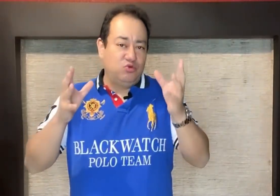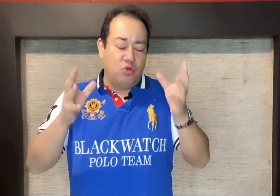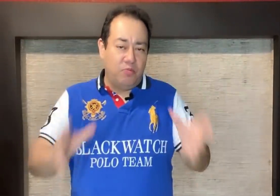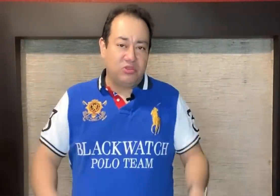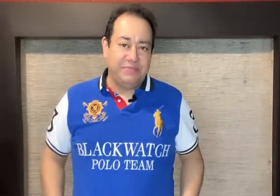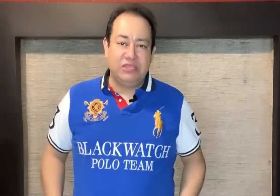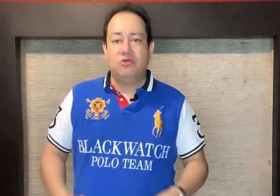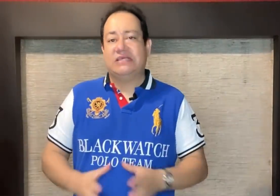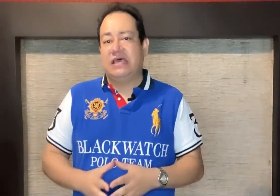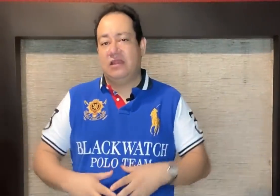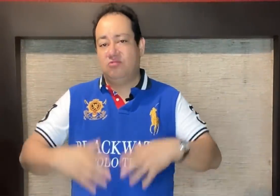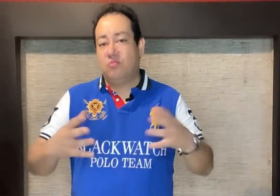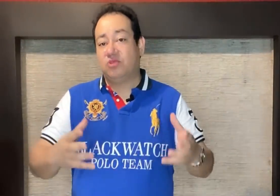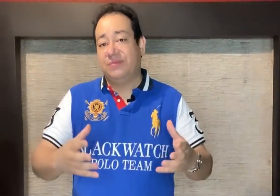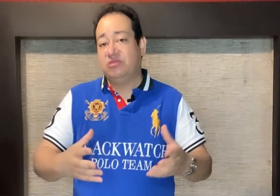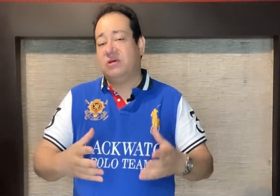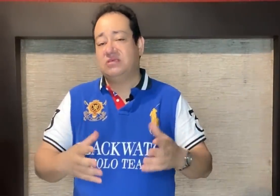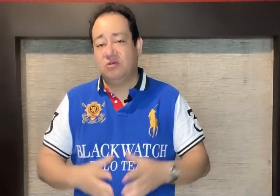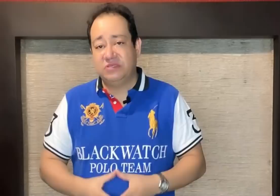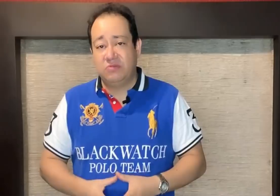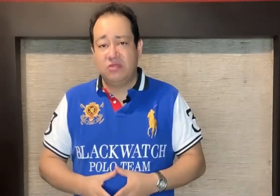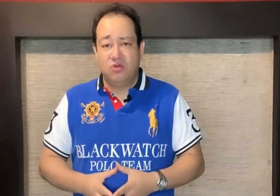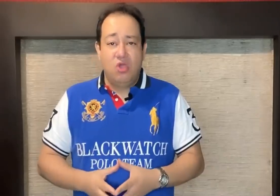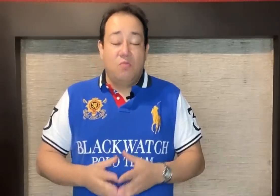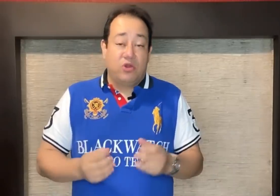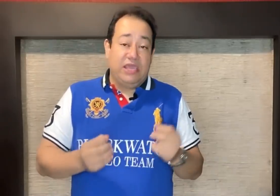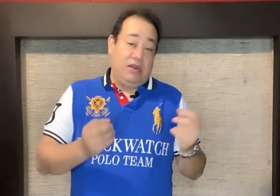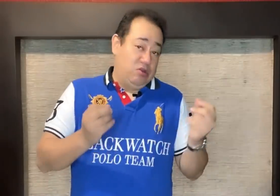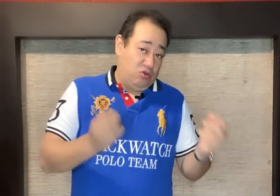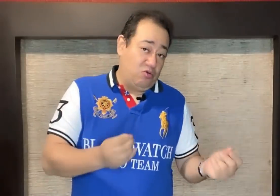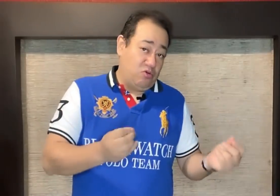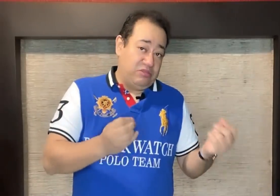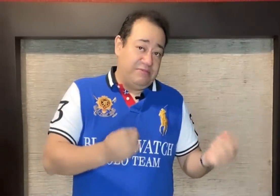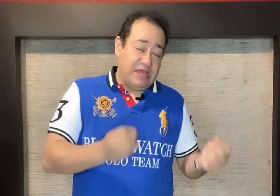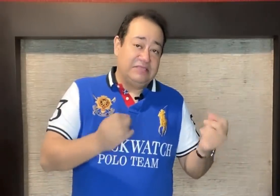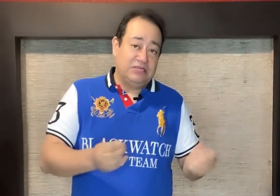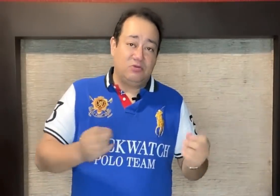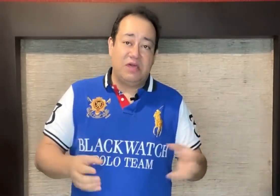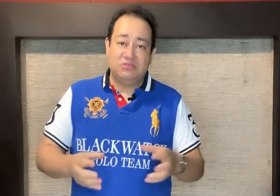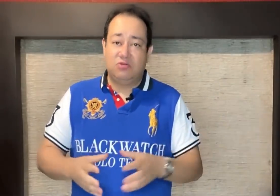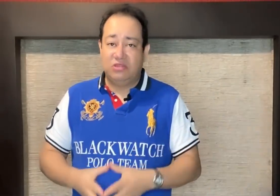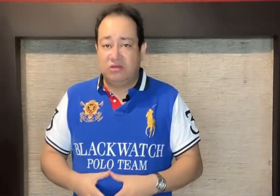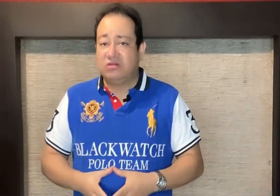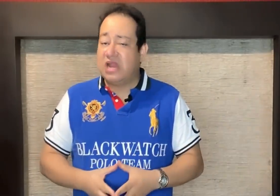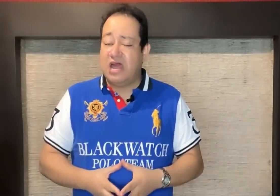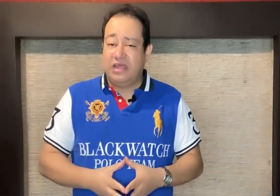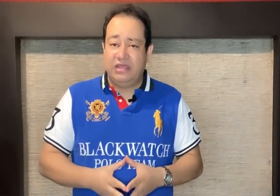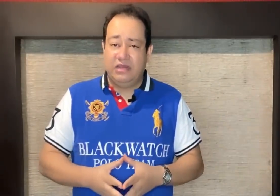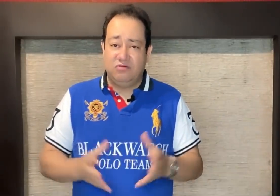based on a base behavior of López Obrador because it should not be